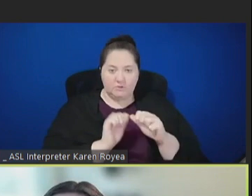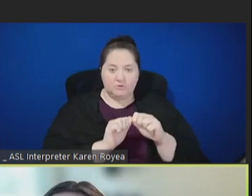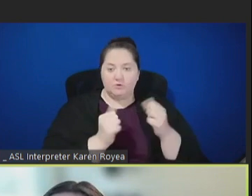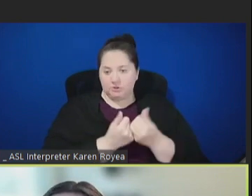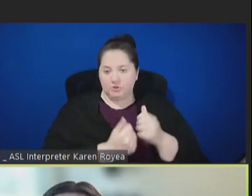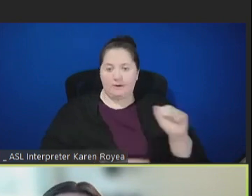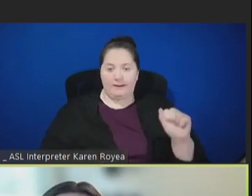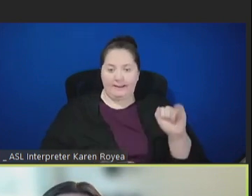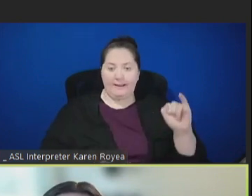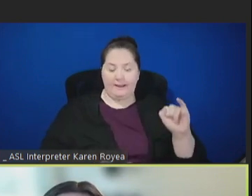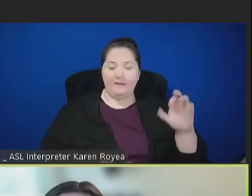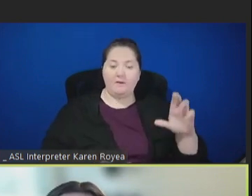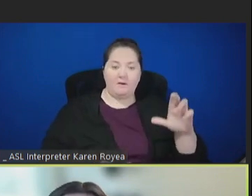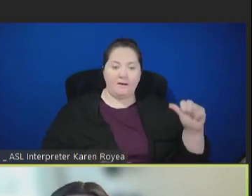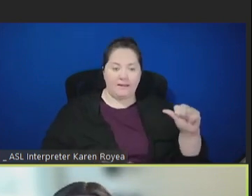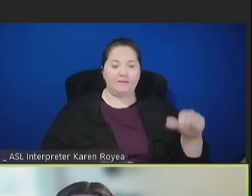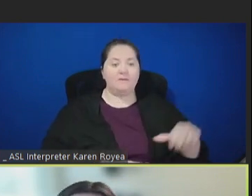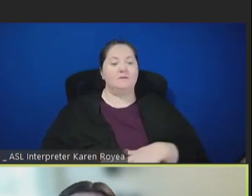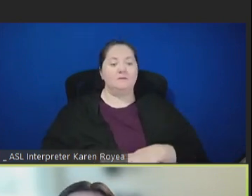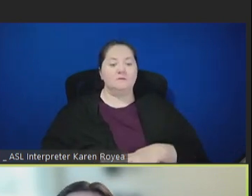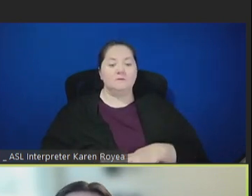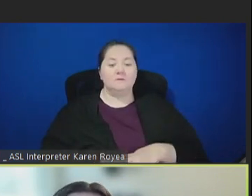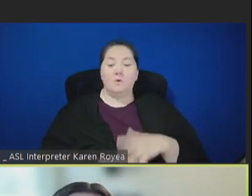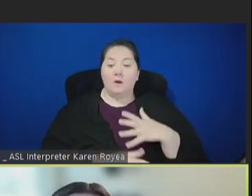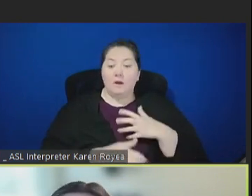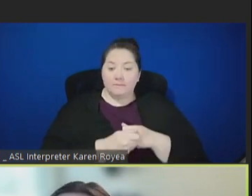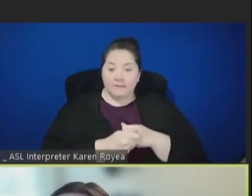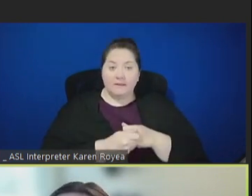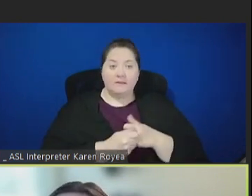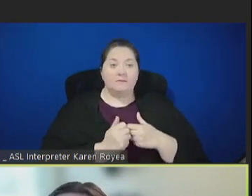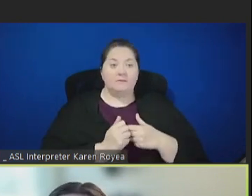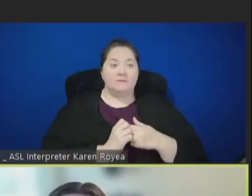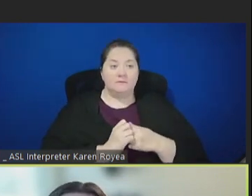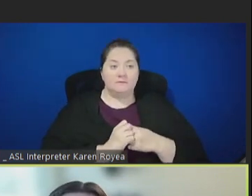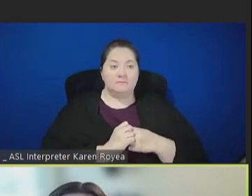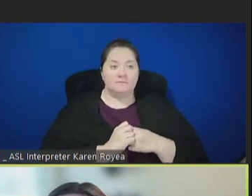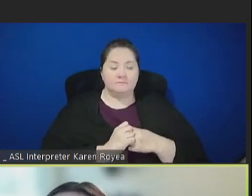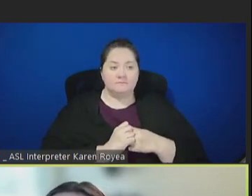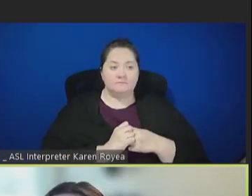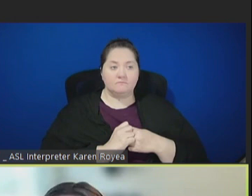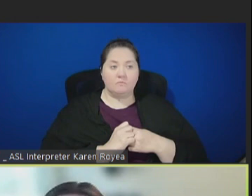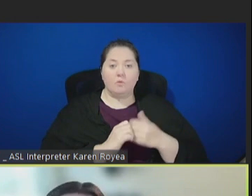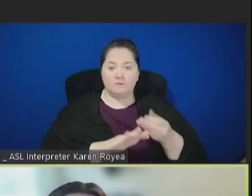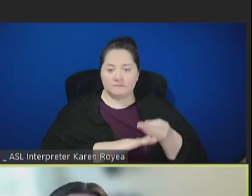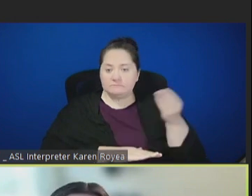be with you today to provide an update. We also have submitted a written report